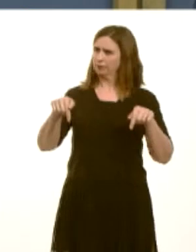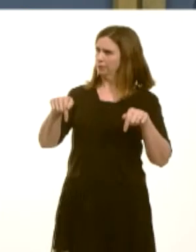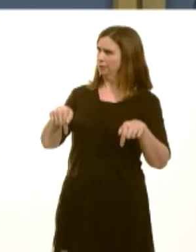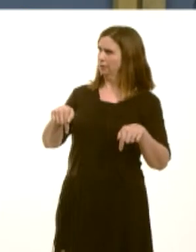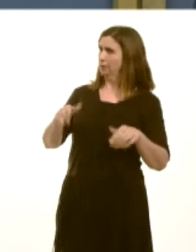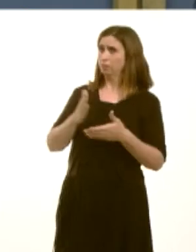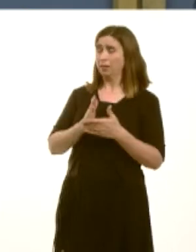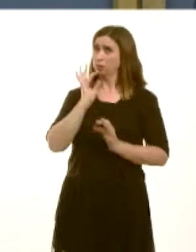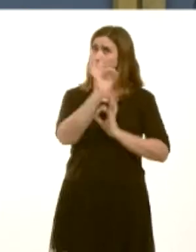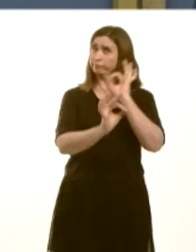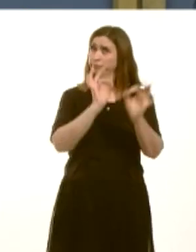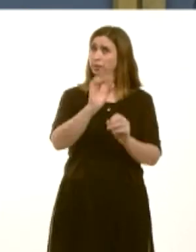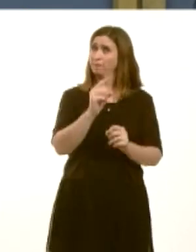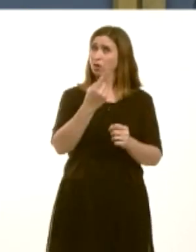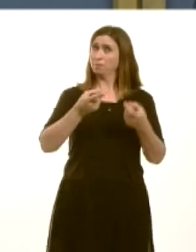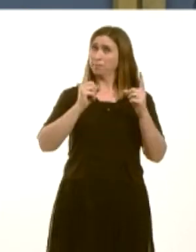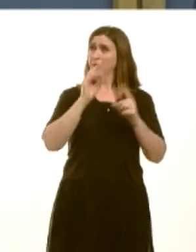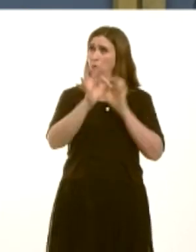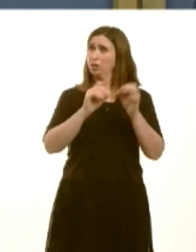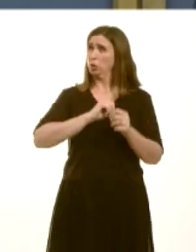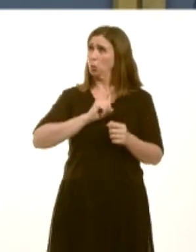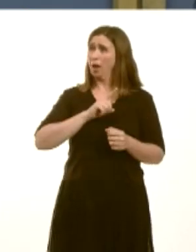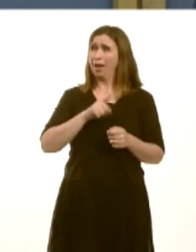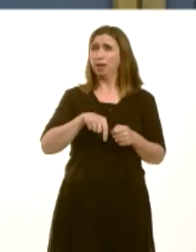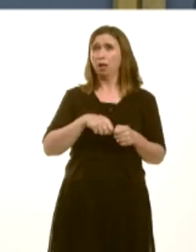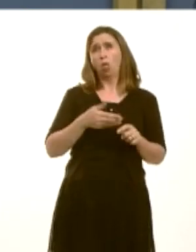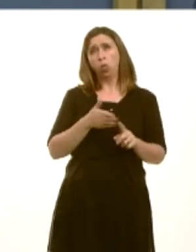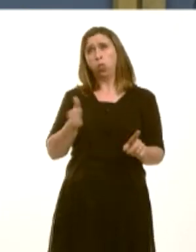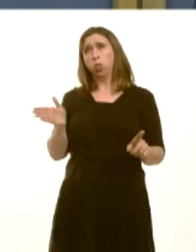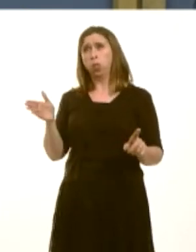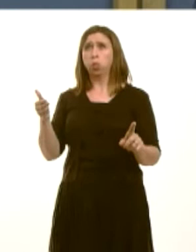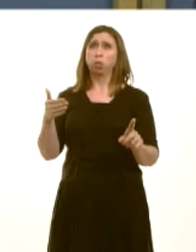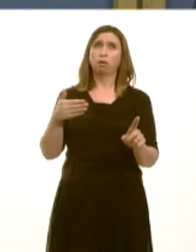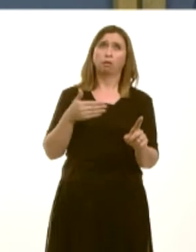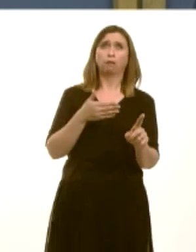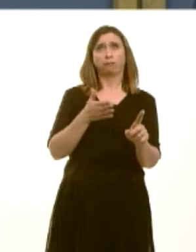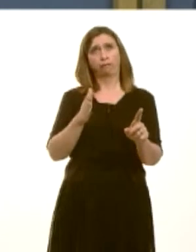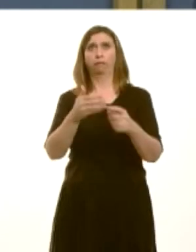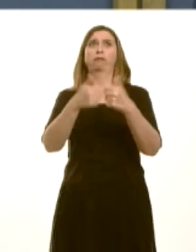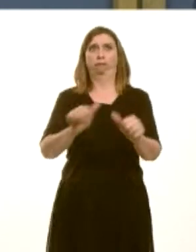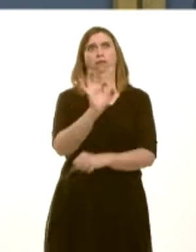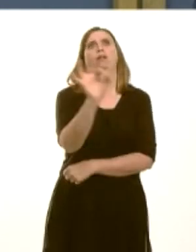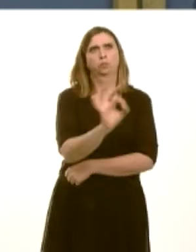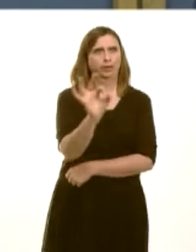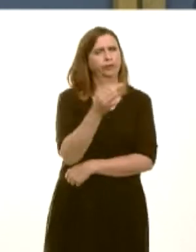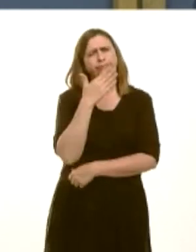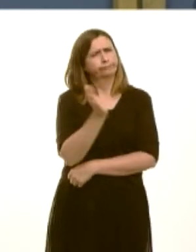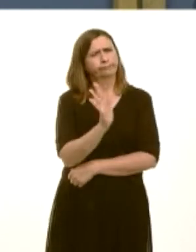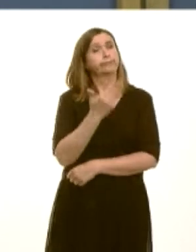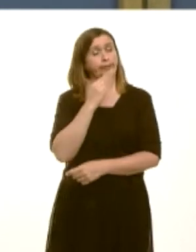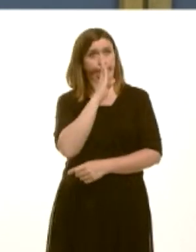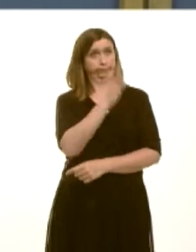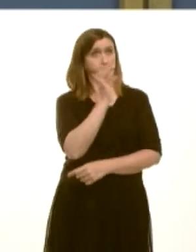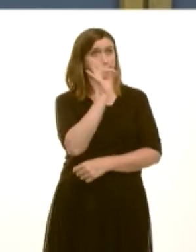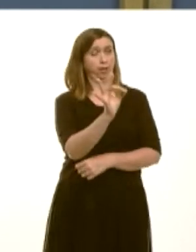First Minister, and not to have long run-up introductions? Iíve been very generous on